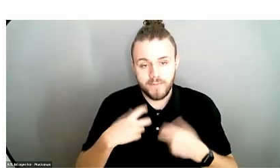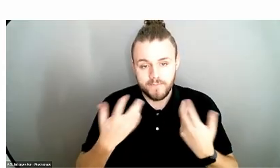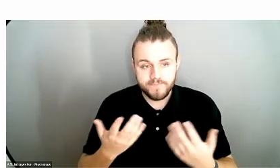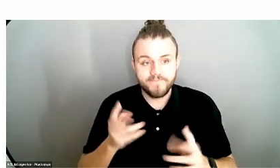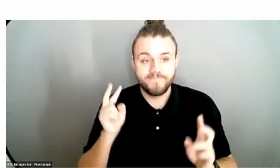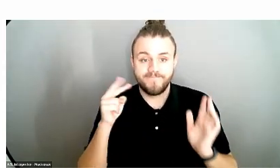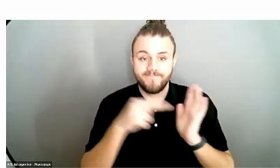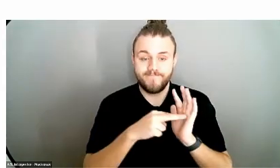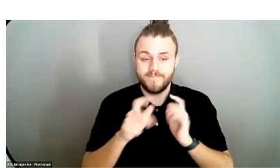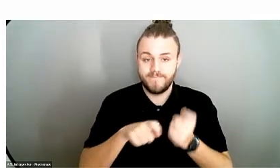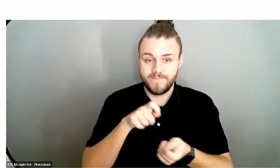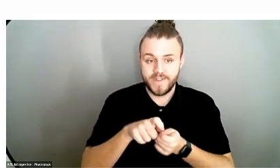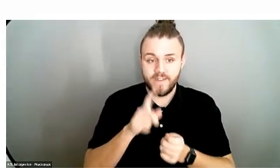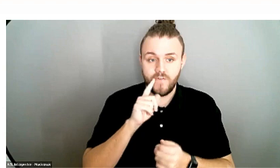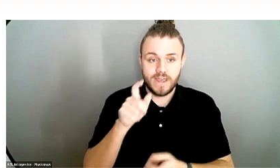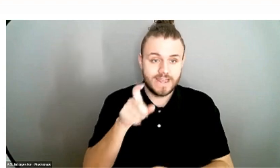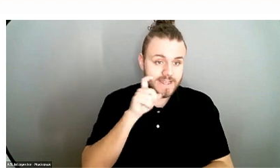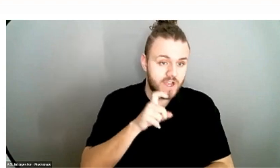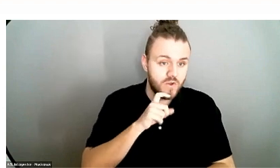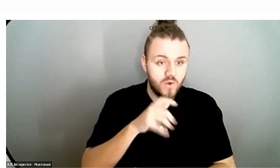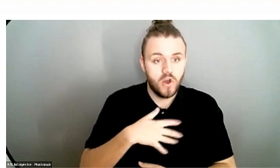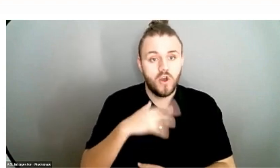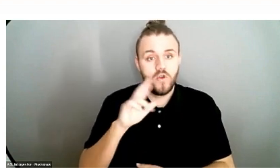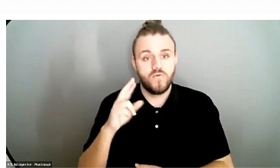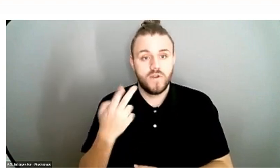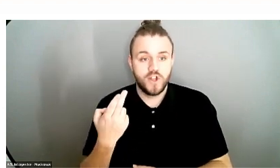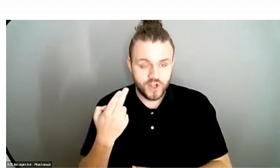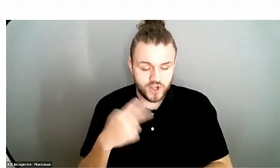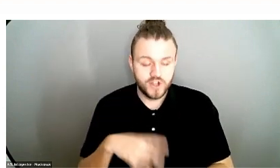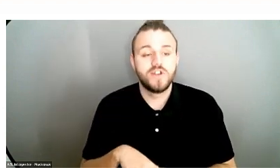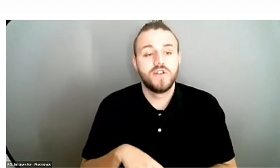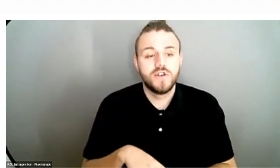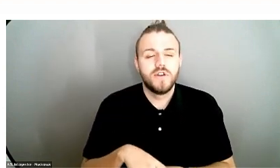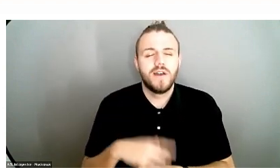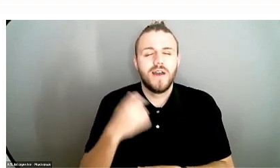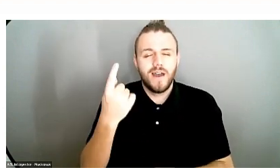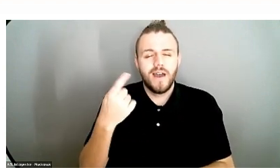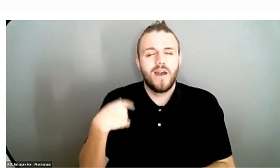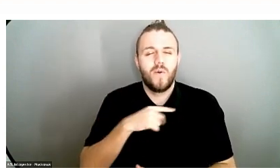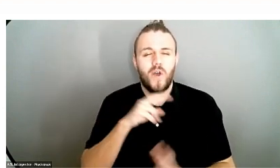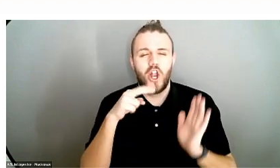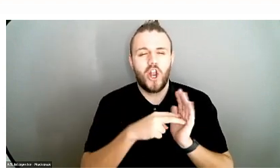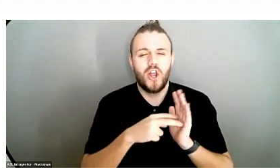at sexual and reproductive health. Again, the health care disparities continue.